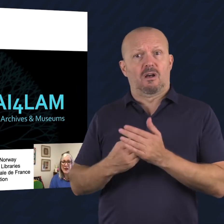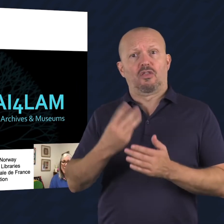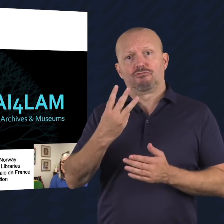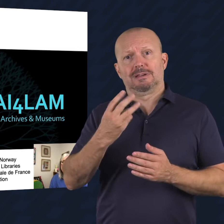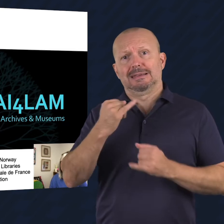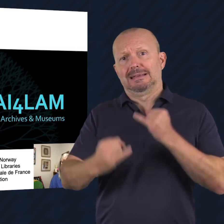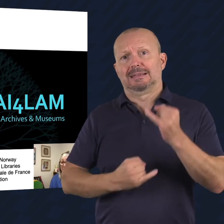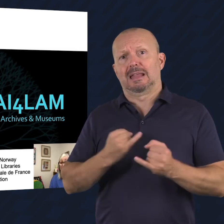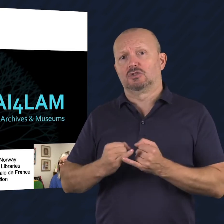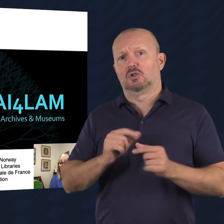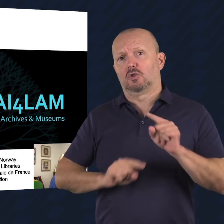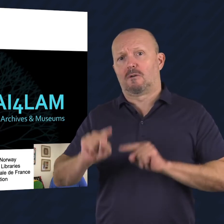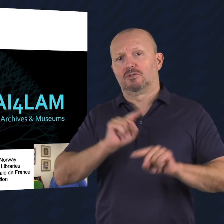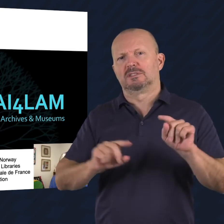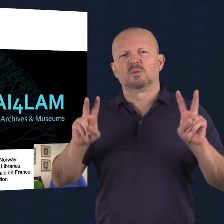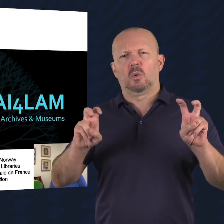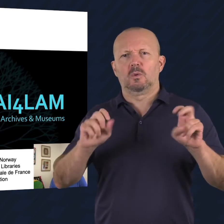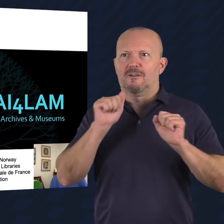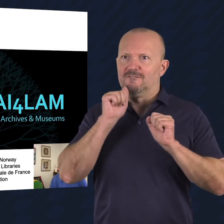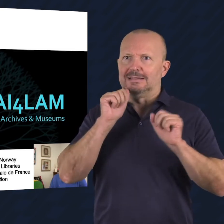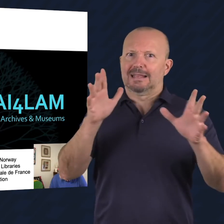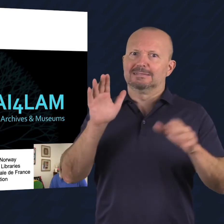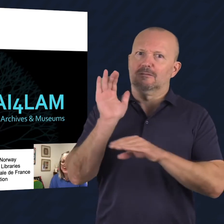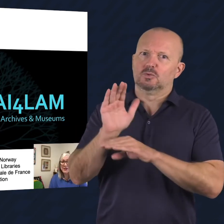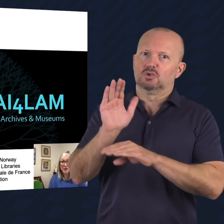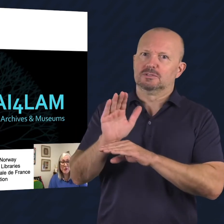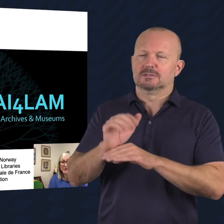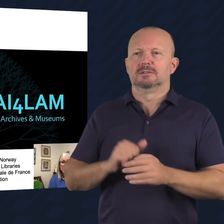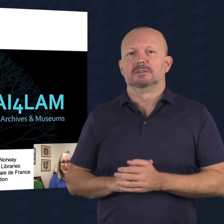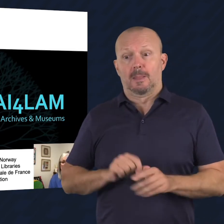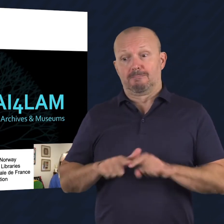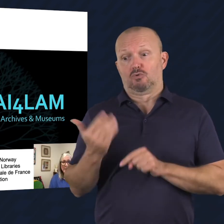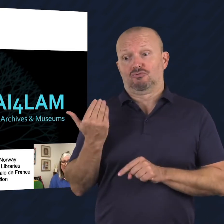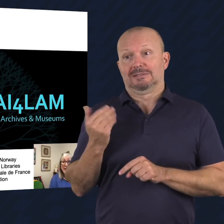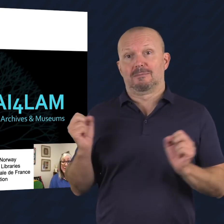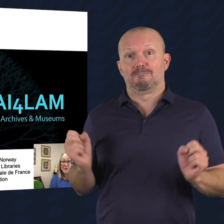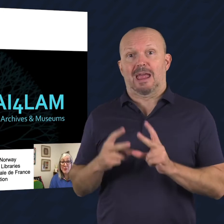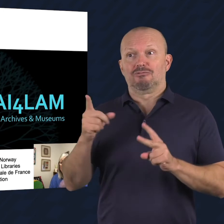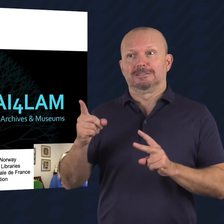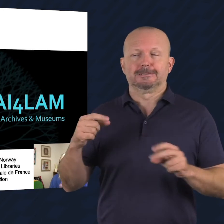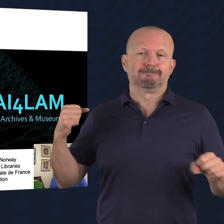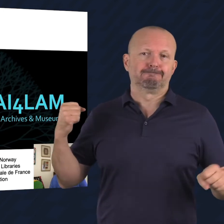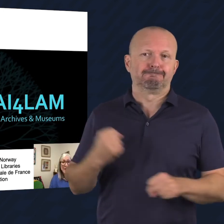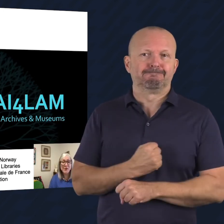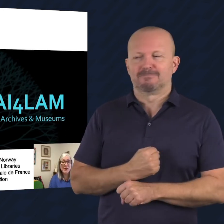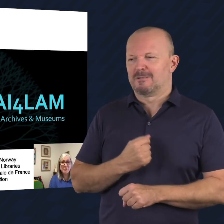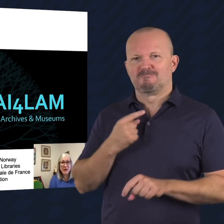and they've had three international conferences called 'Fantastic Futures' and the most recent one was held in Paris,